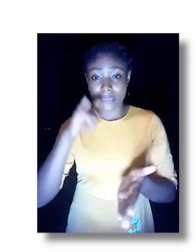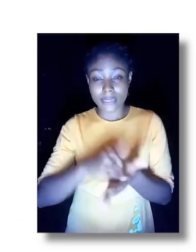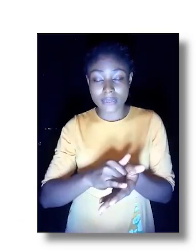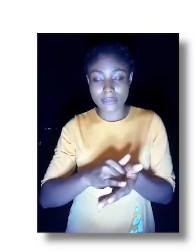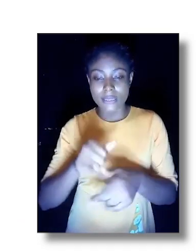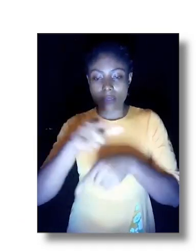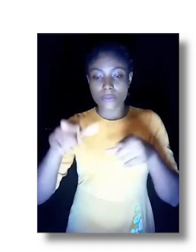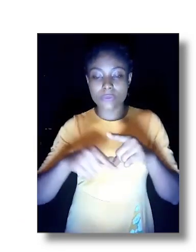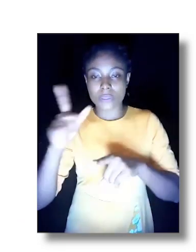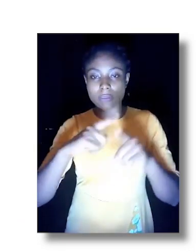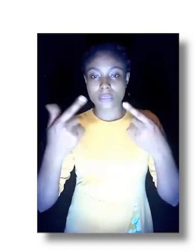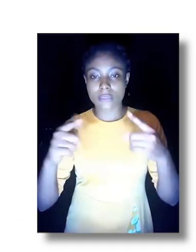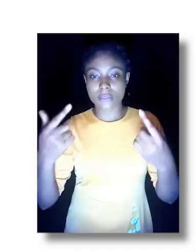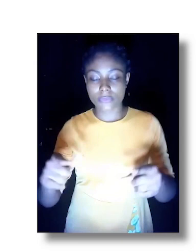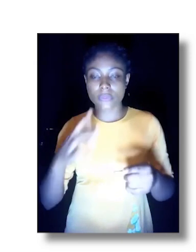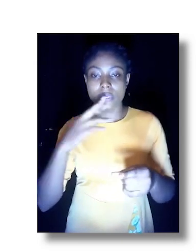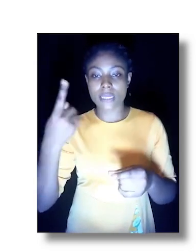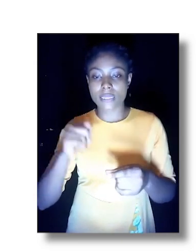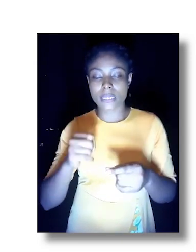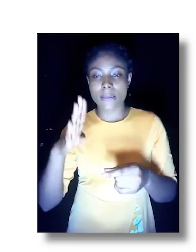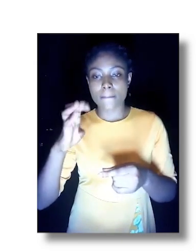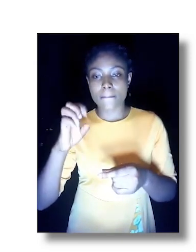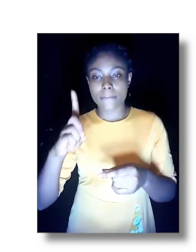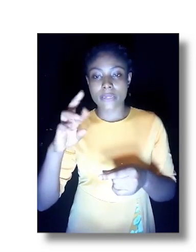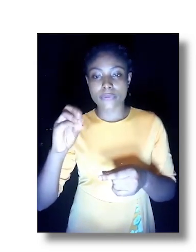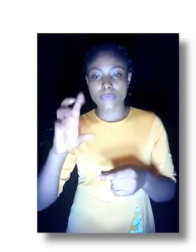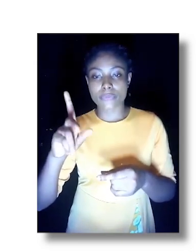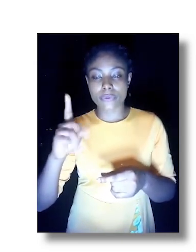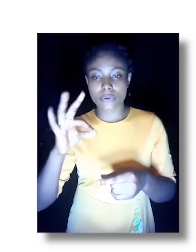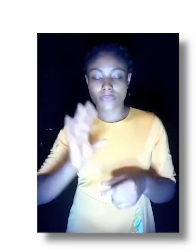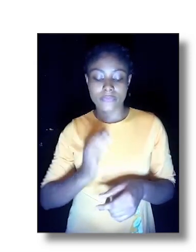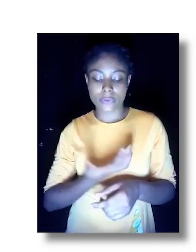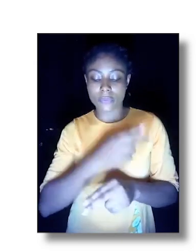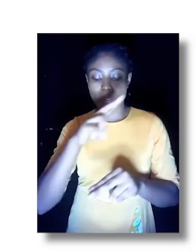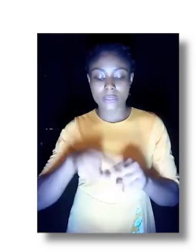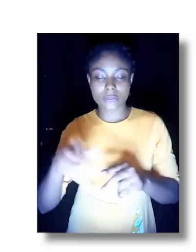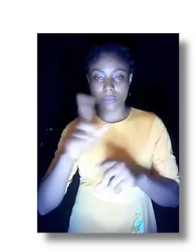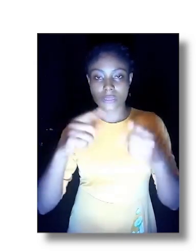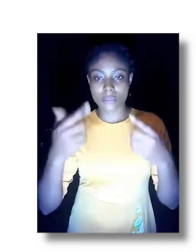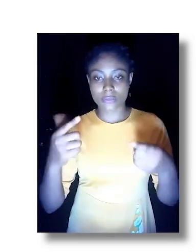African signed languages are the bedrocks of our national signed languages.